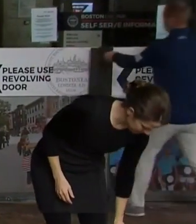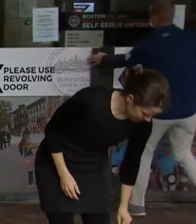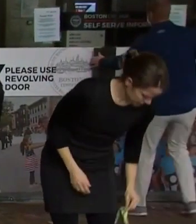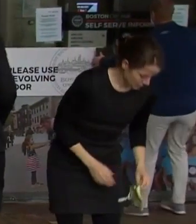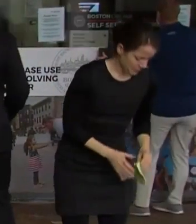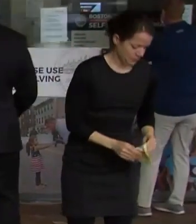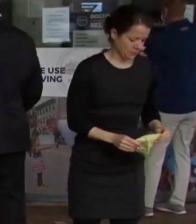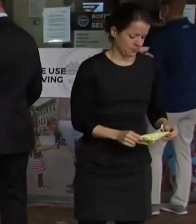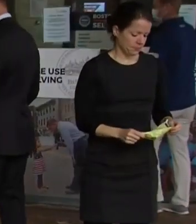WE ASK EVERYONE TO DO YOUR PART AND MAKE SURE YOU PRACTICE